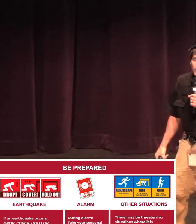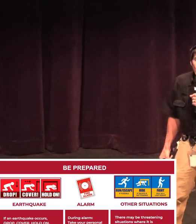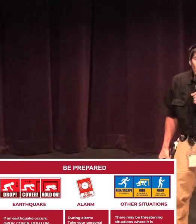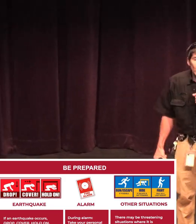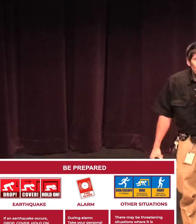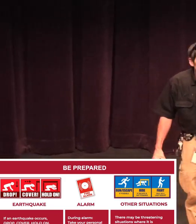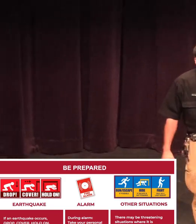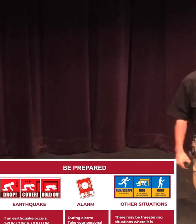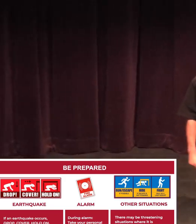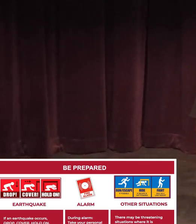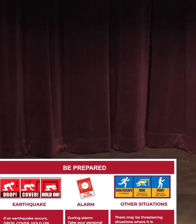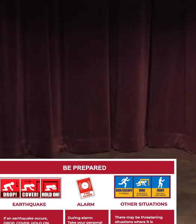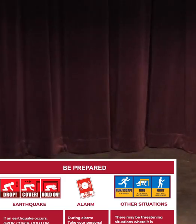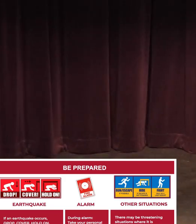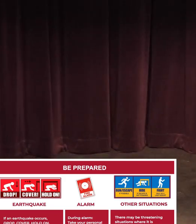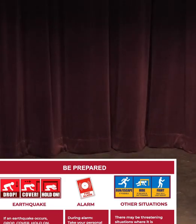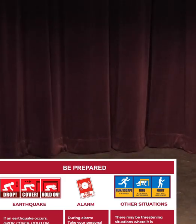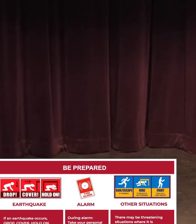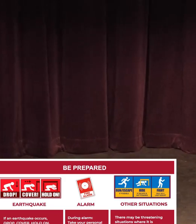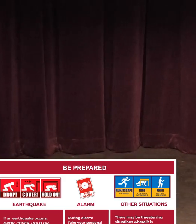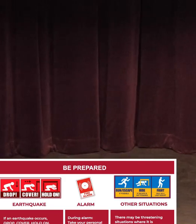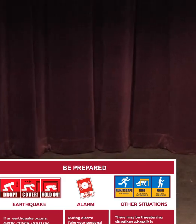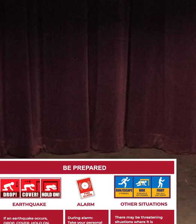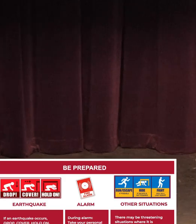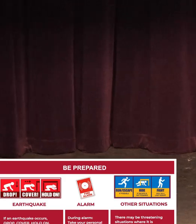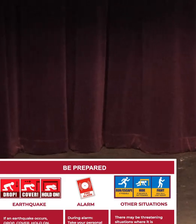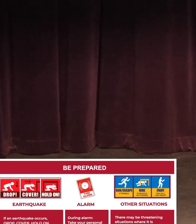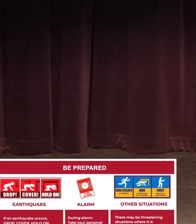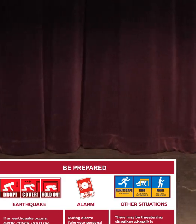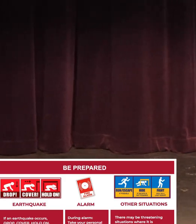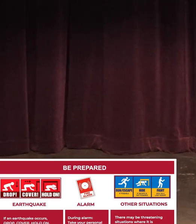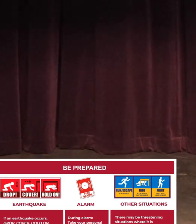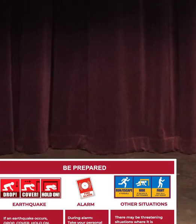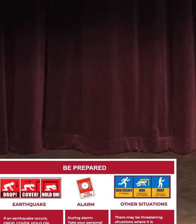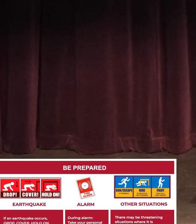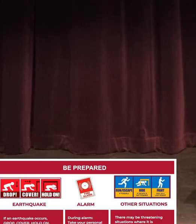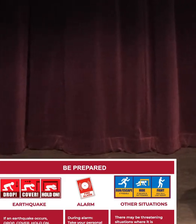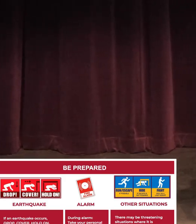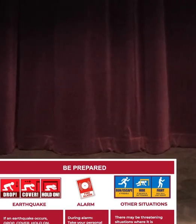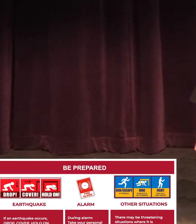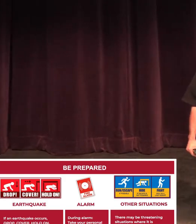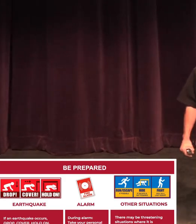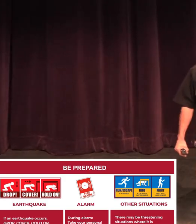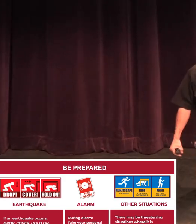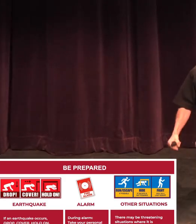. If you have to fight back, fight back. Studies have shown that just by hiding underneath the desk and hoping that